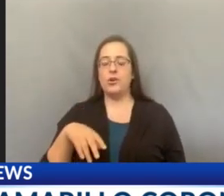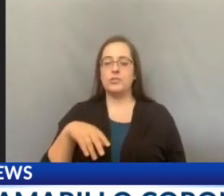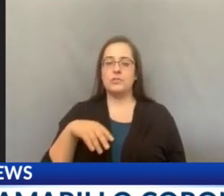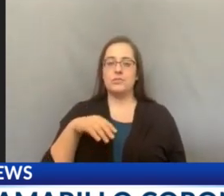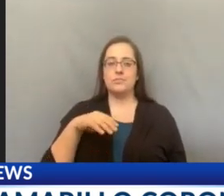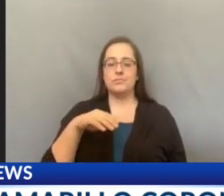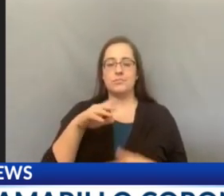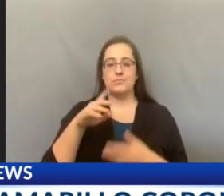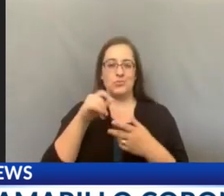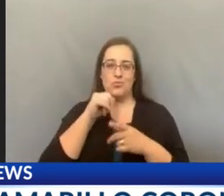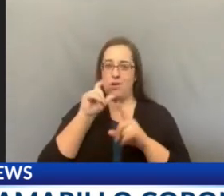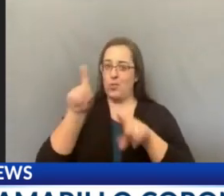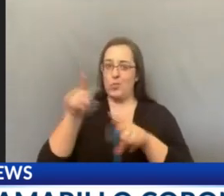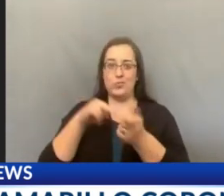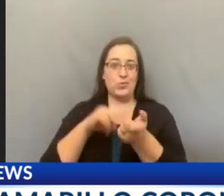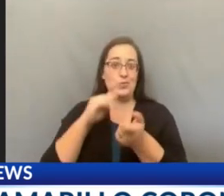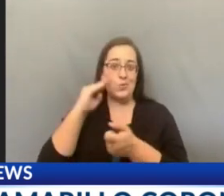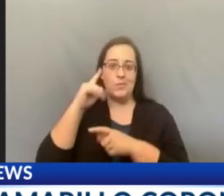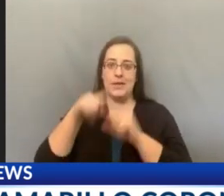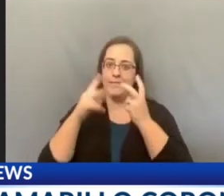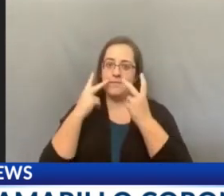FINALLY, PEOPLE ARE CHARGED WITH AVOIDING INTERACTIVE AMUSEMENT FACILITIES INCLUDES VIDEO